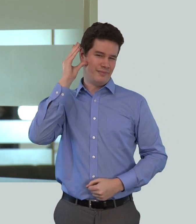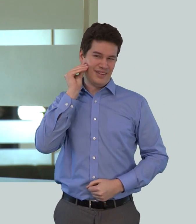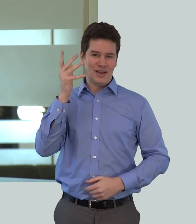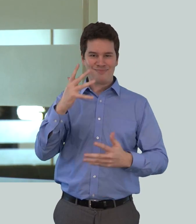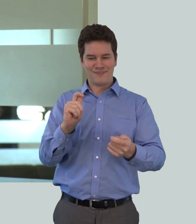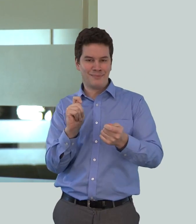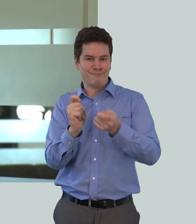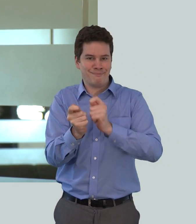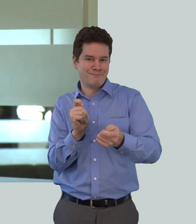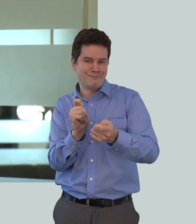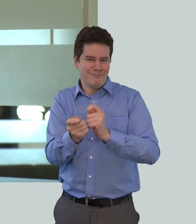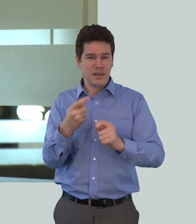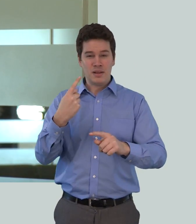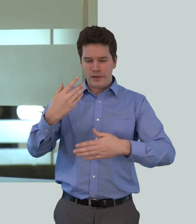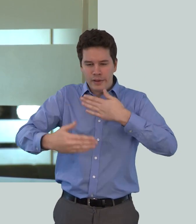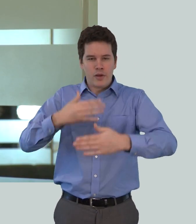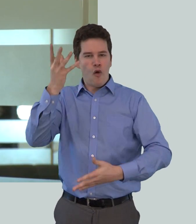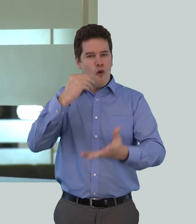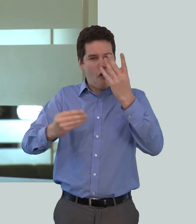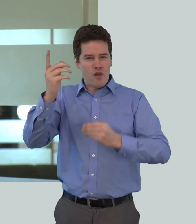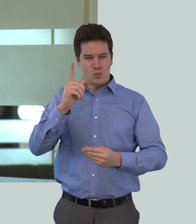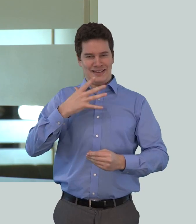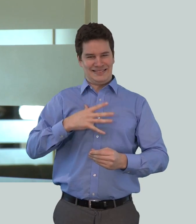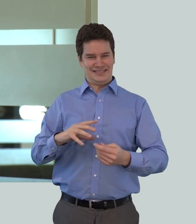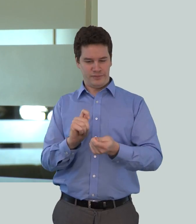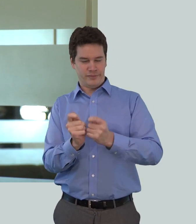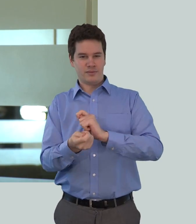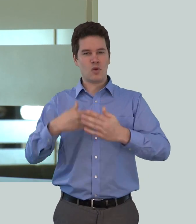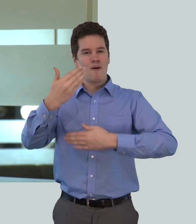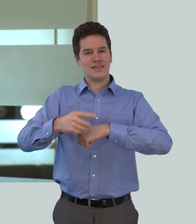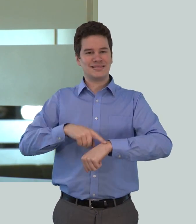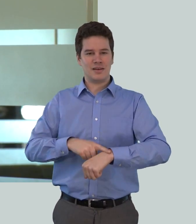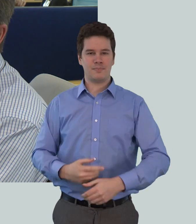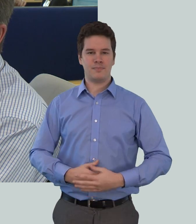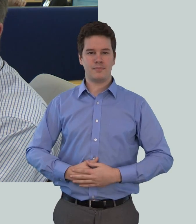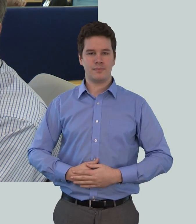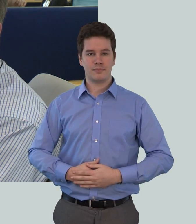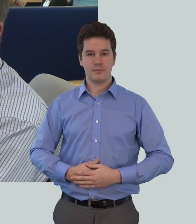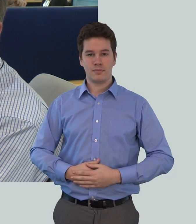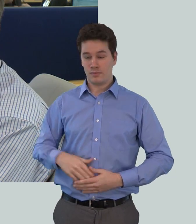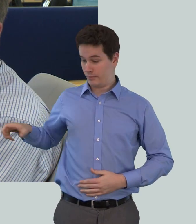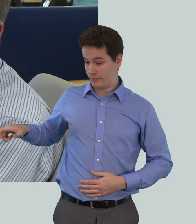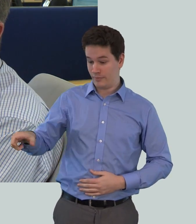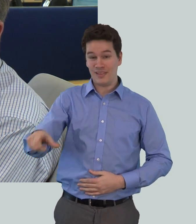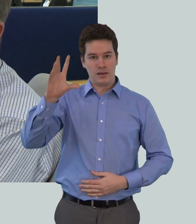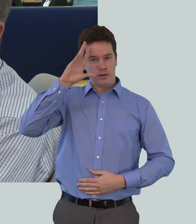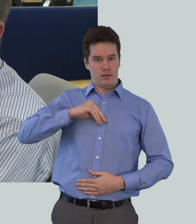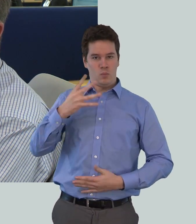so you have to make allowances for that and you learn what you need to do with that over time. The handrails tell me where the stairs are,